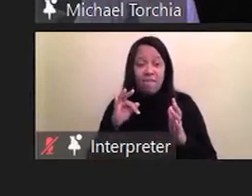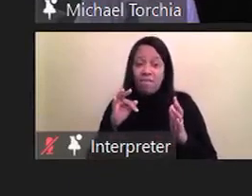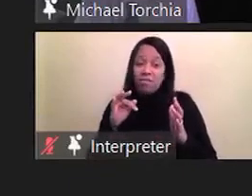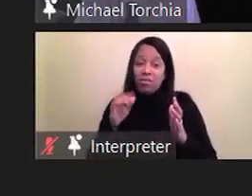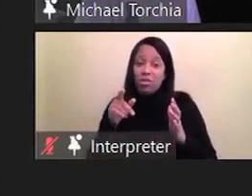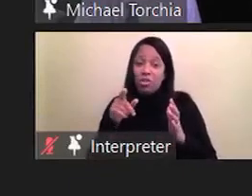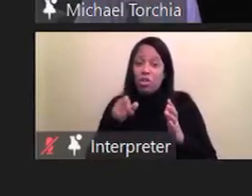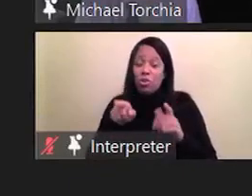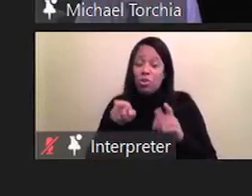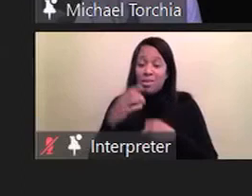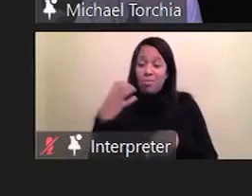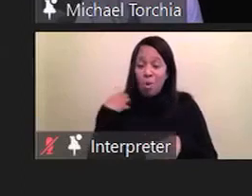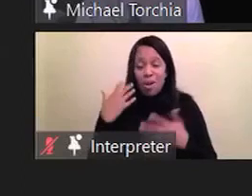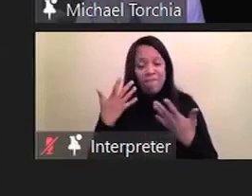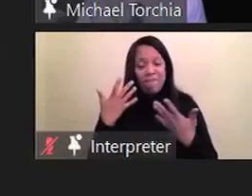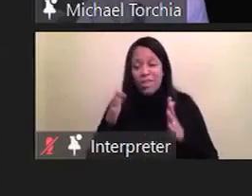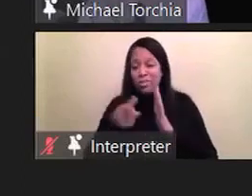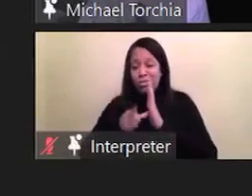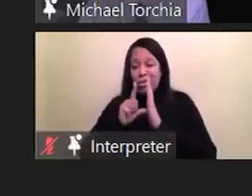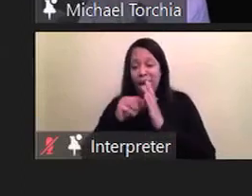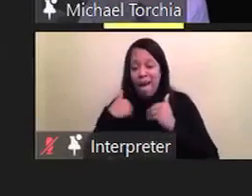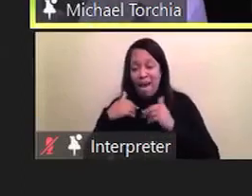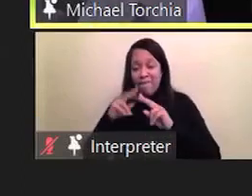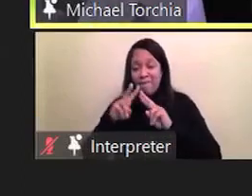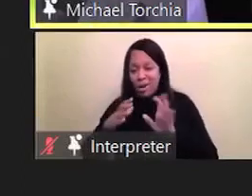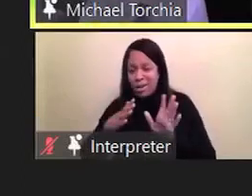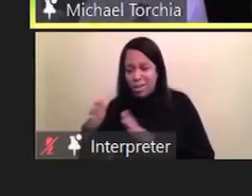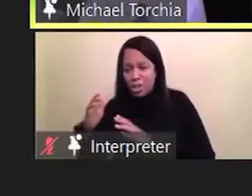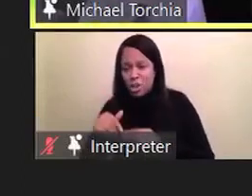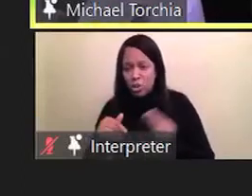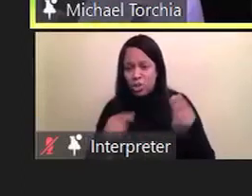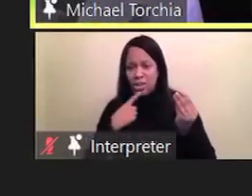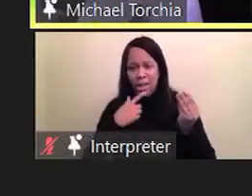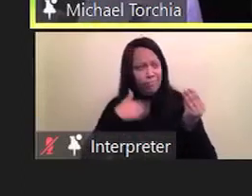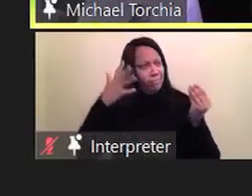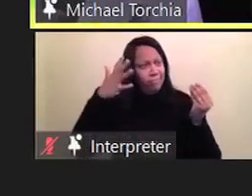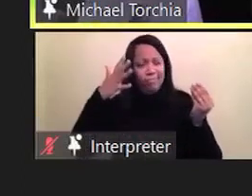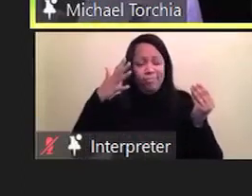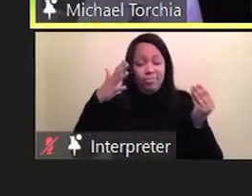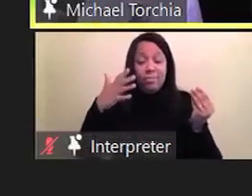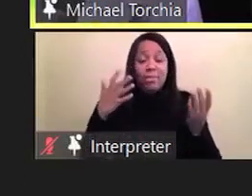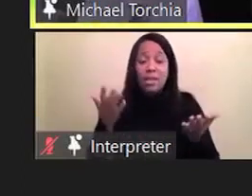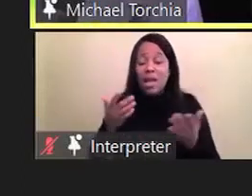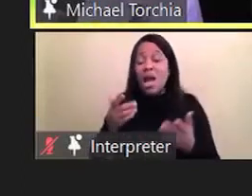And we did everything that was in the audit. Sure. Yes. It could be.